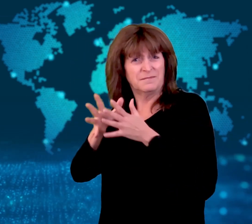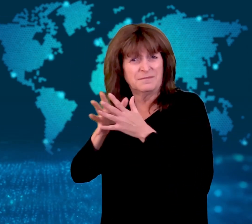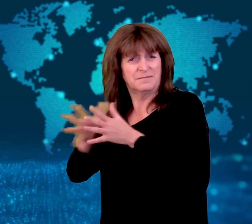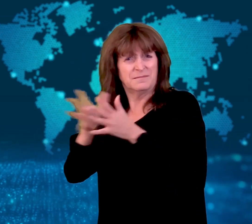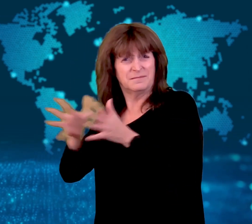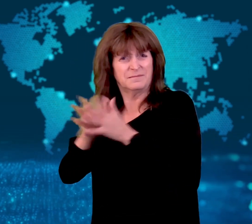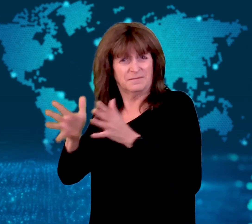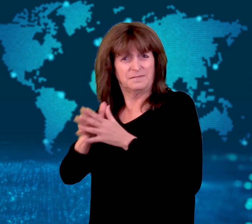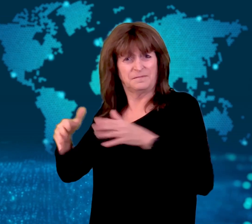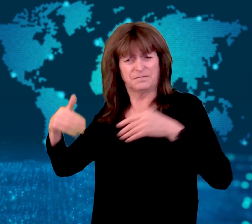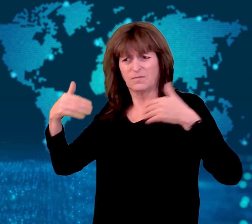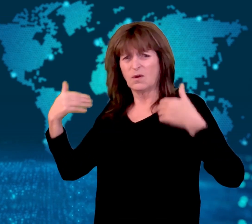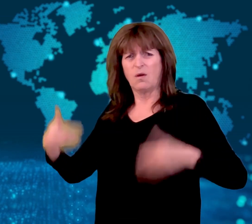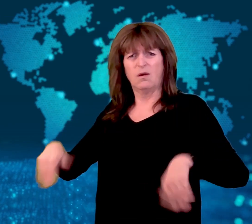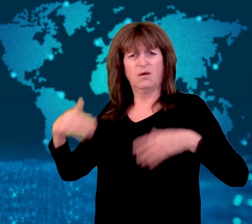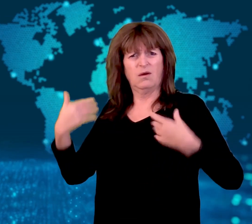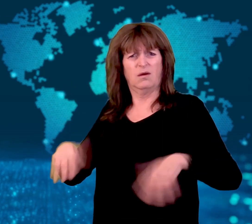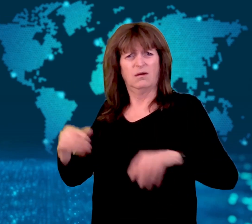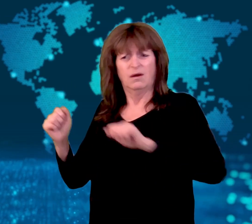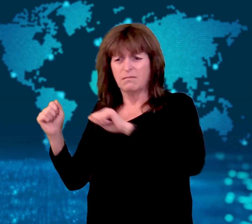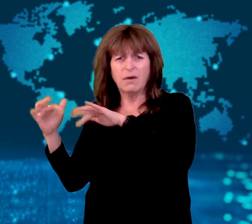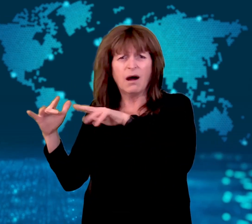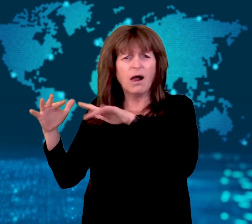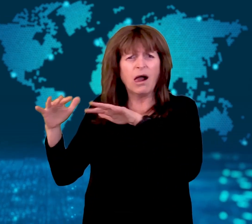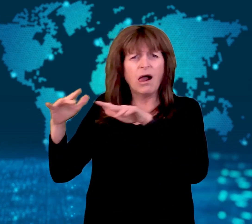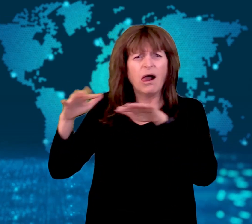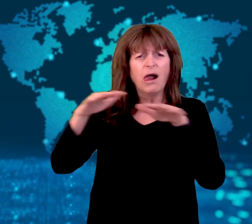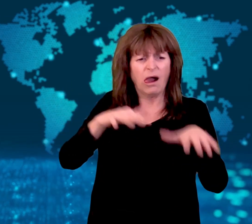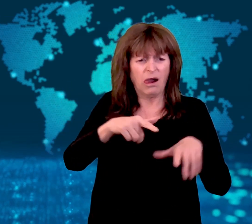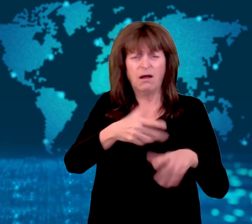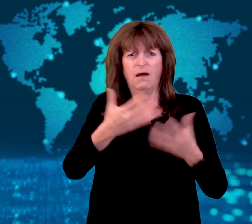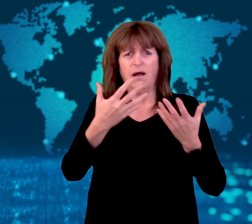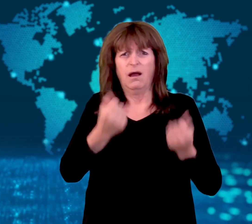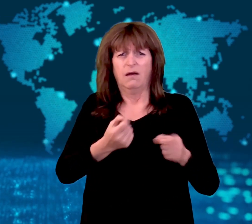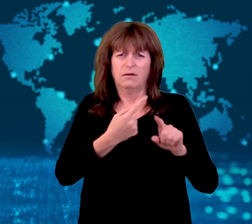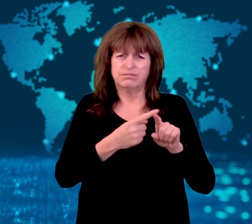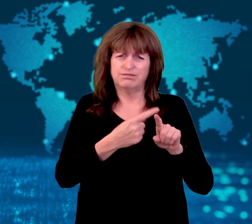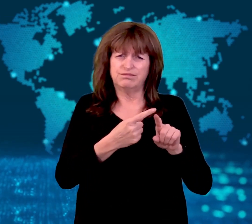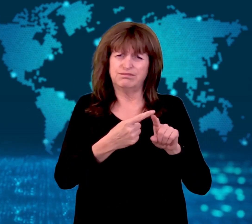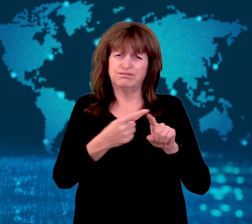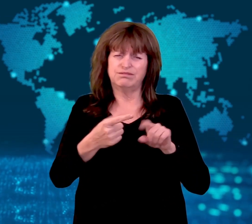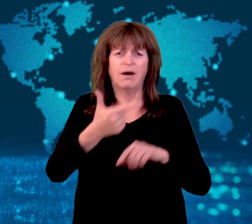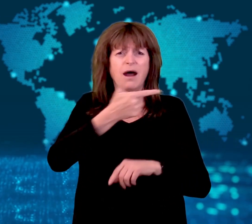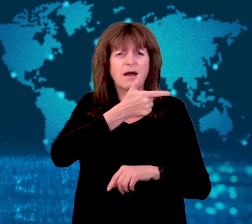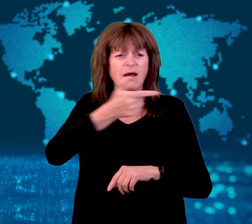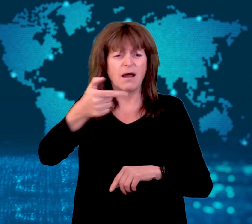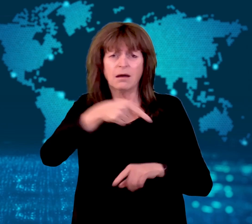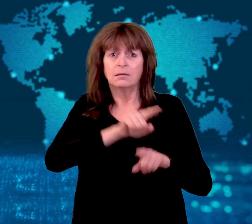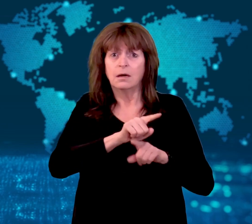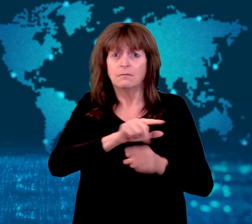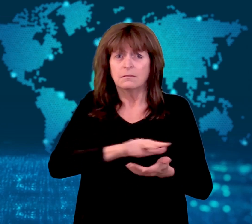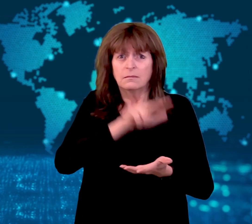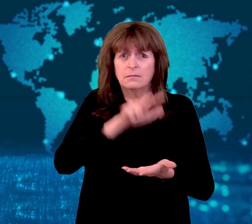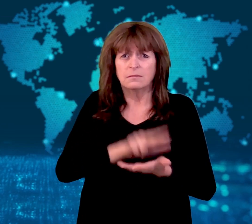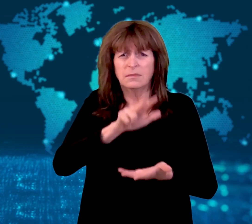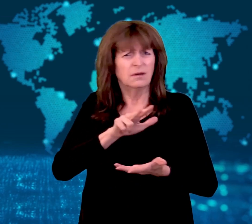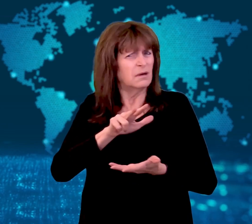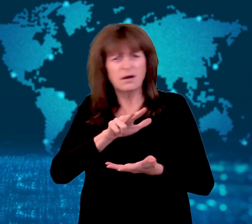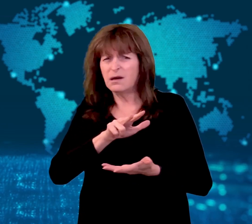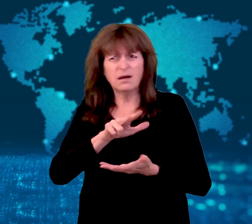Mexico claims there has been a "flood" of illegal guns into